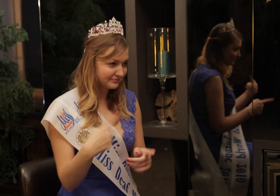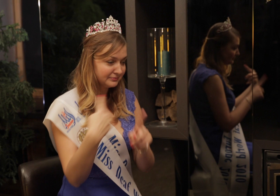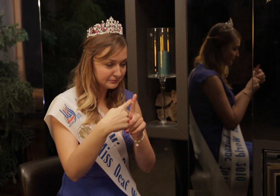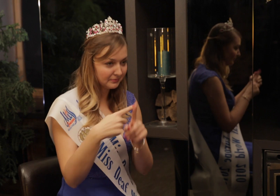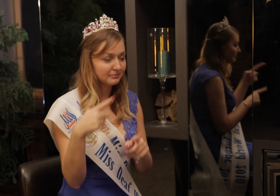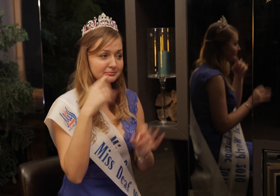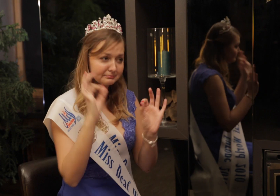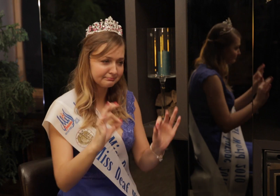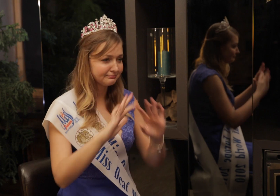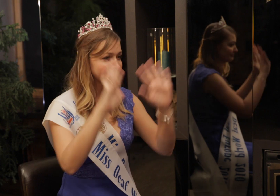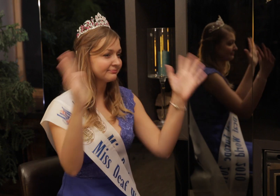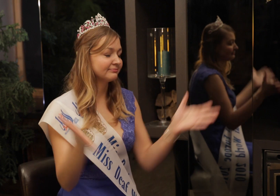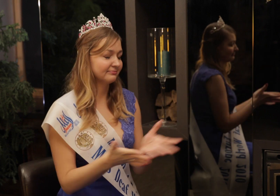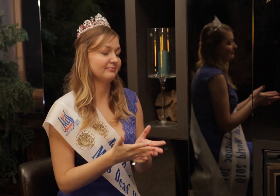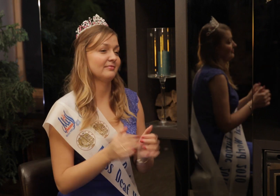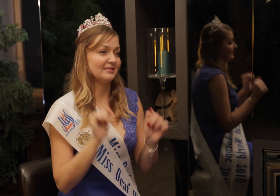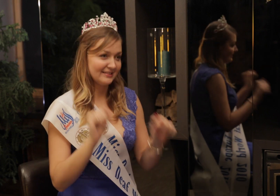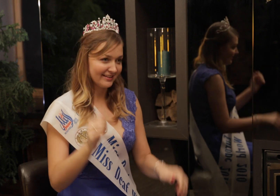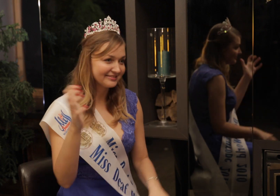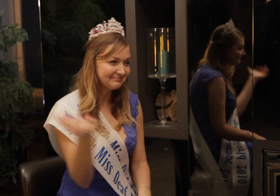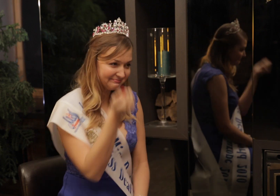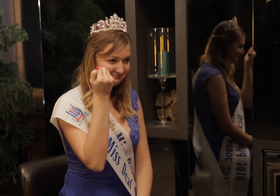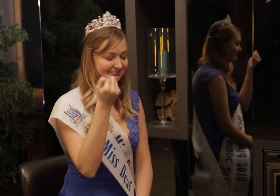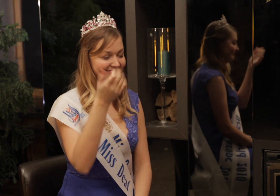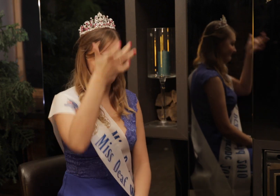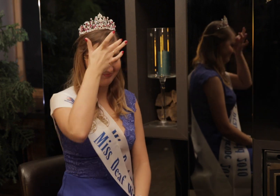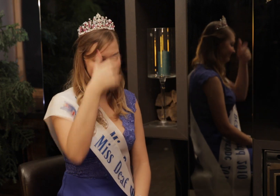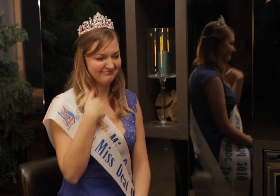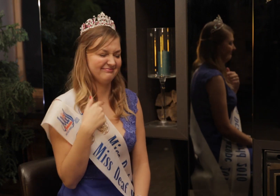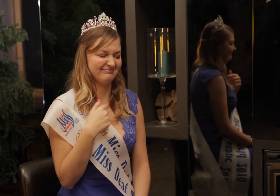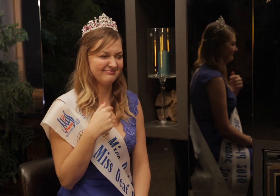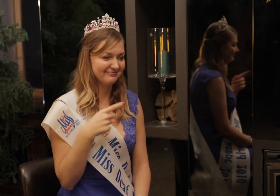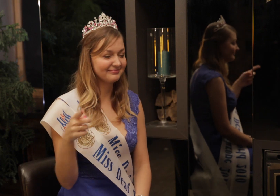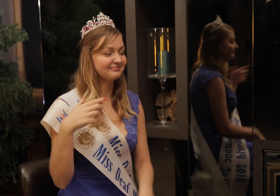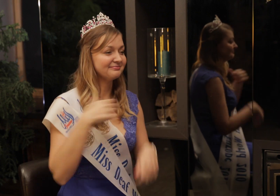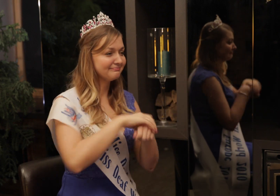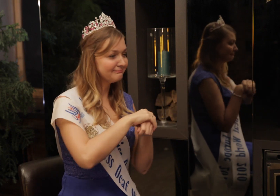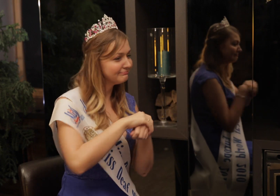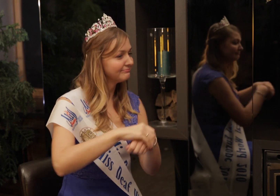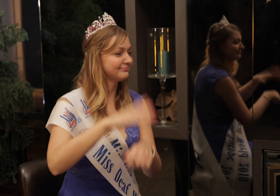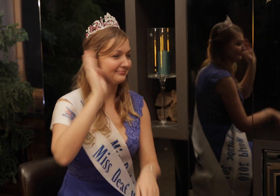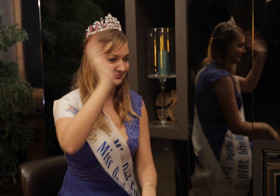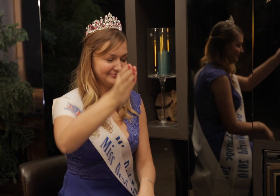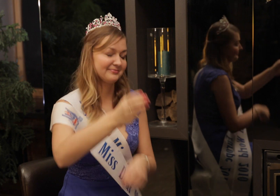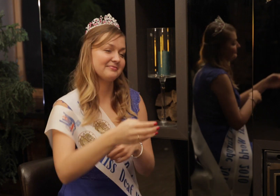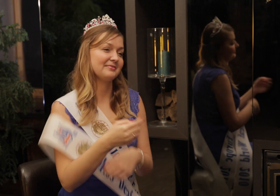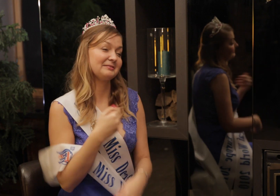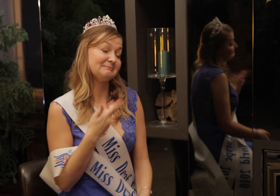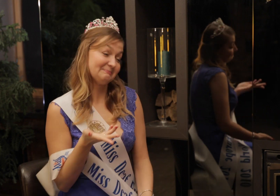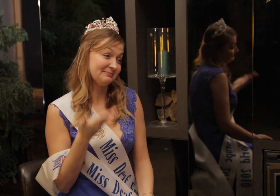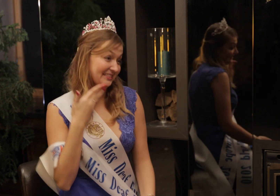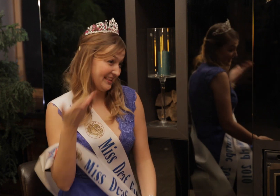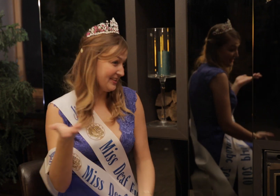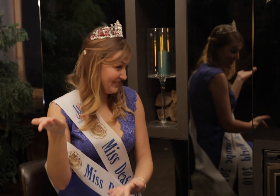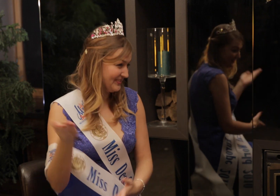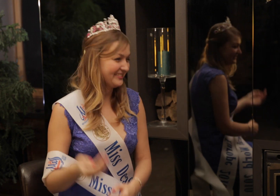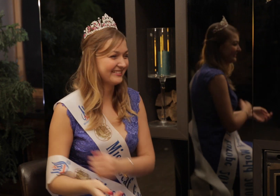My friend believed in me while I didn’t. She was the one that encouraged me.